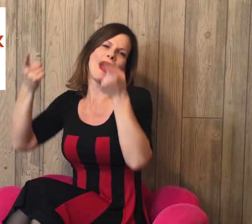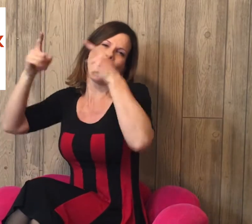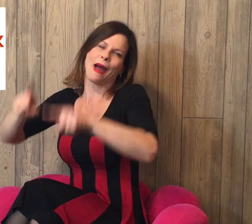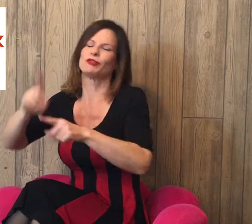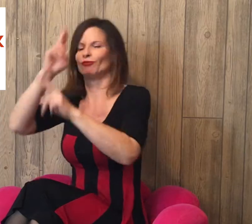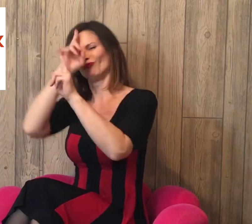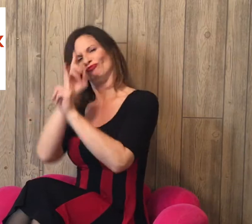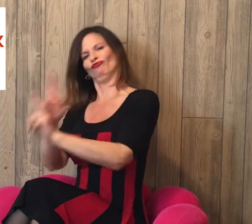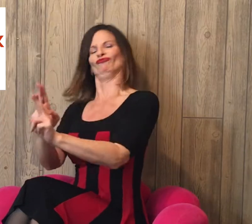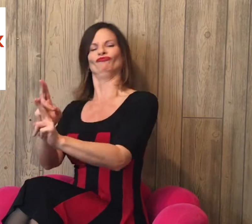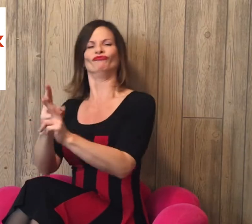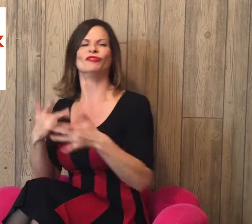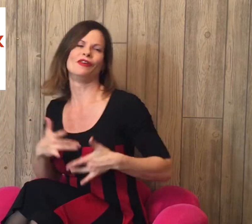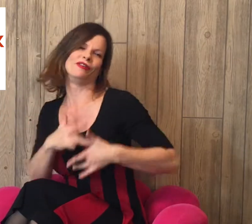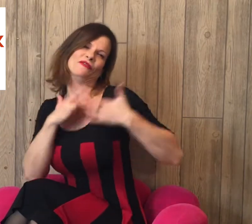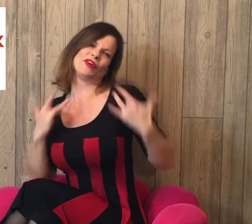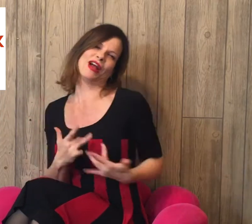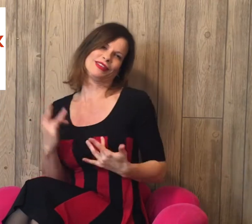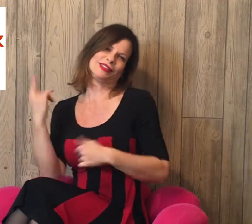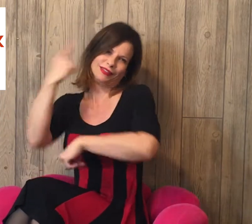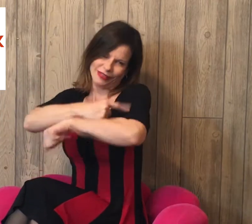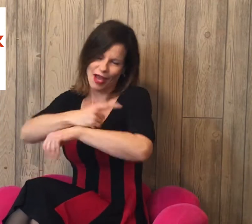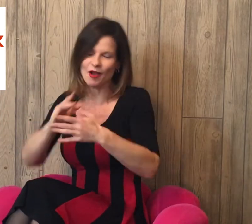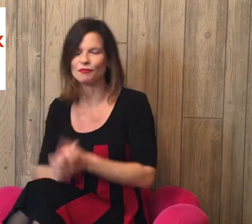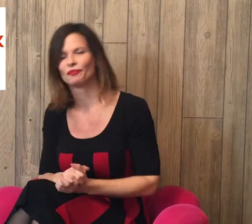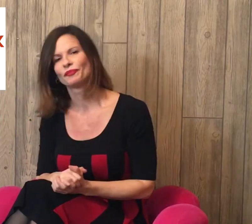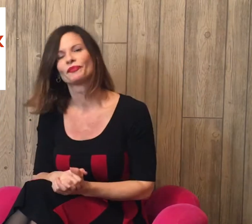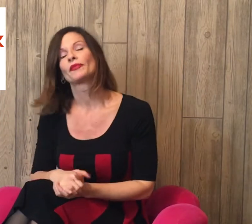That's what happened and why we show respect on Valentine's Day.